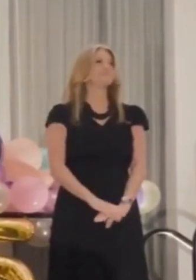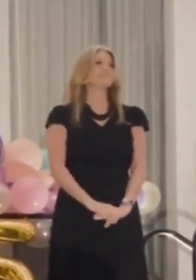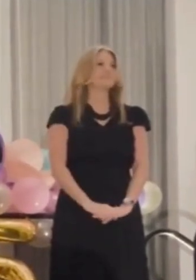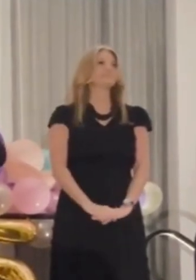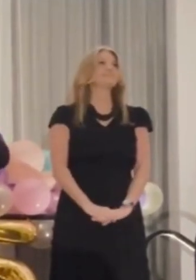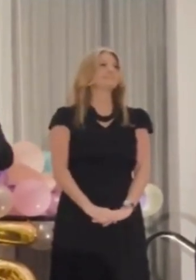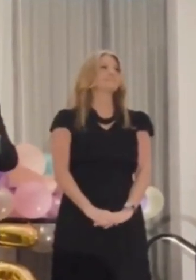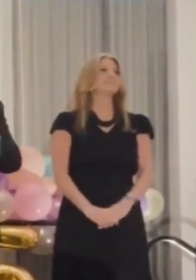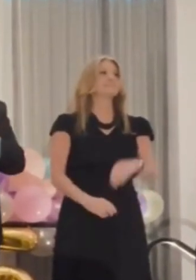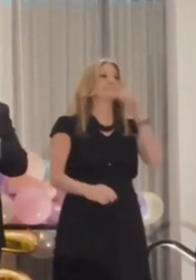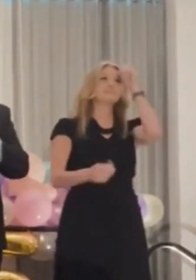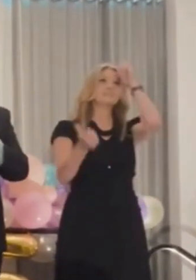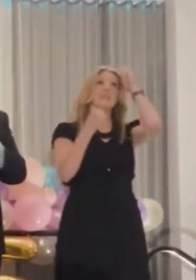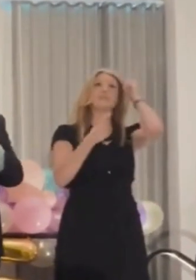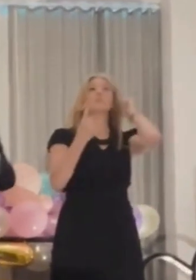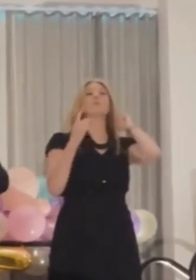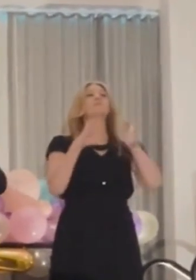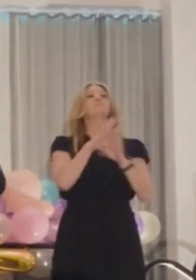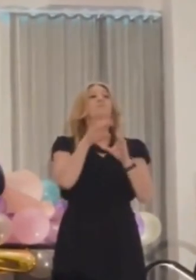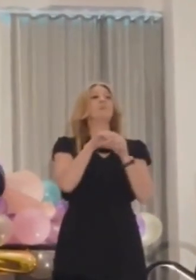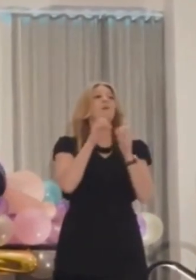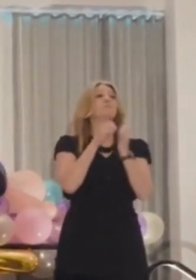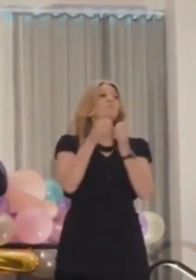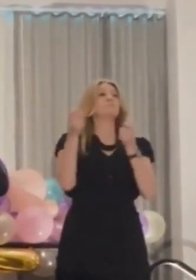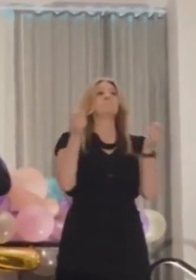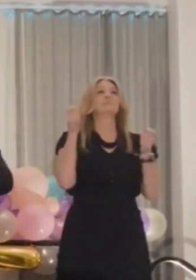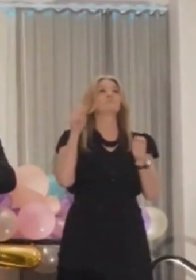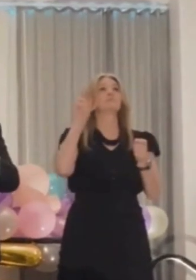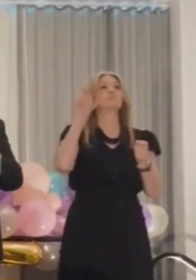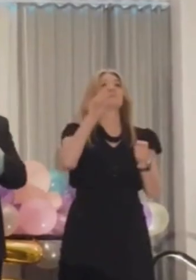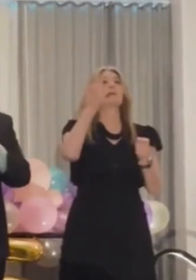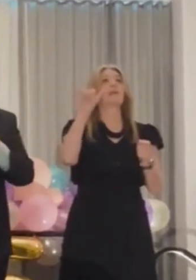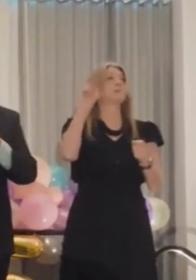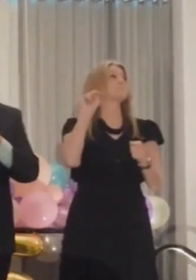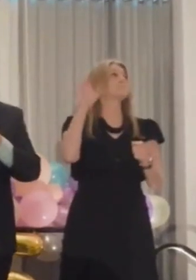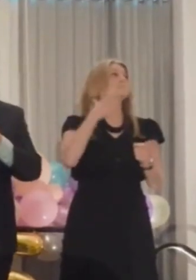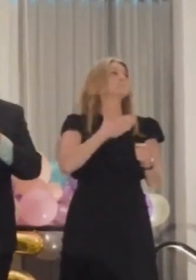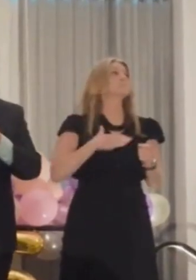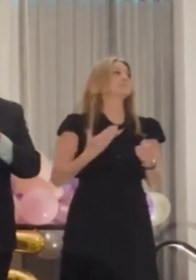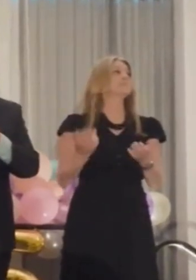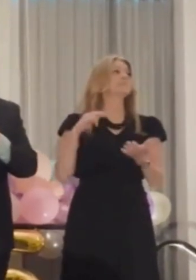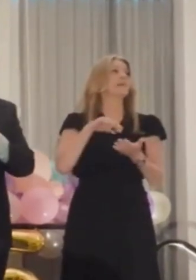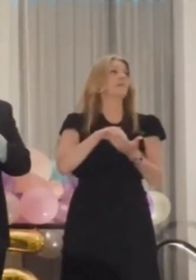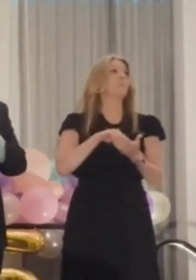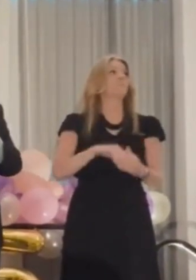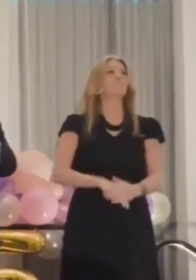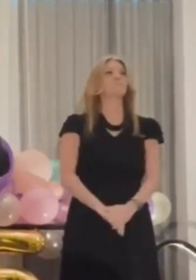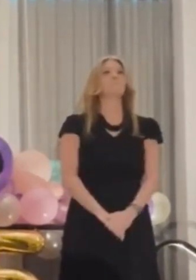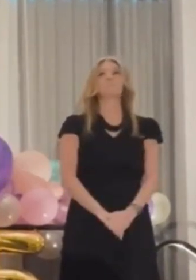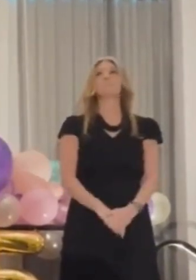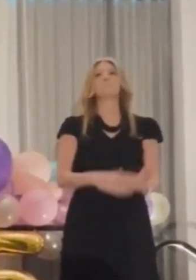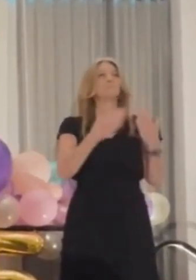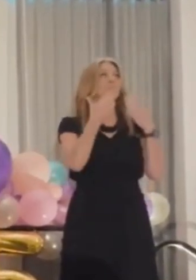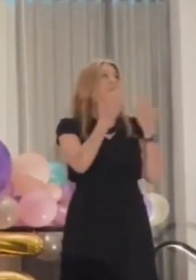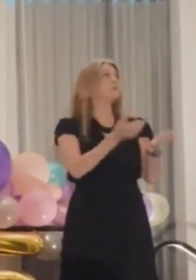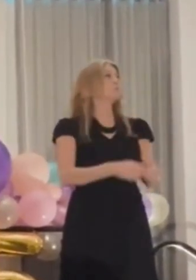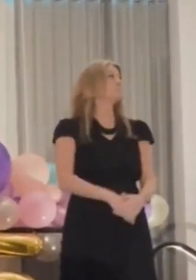To anybody who has participated in administering Relay North Carolina, please stand up. Thank you.